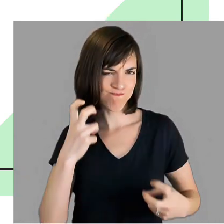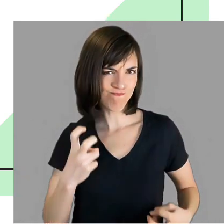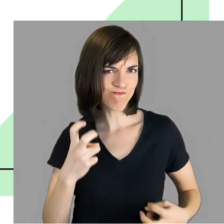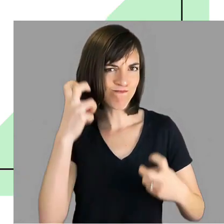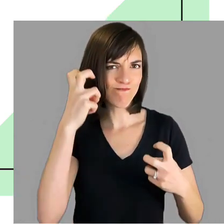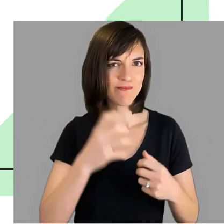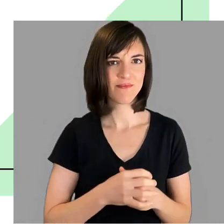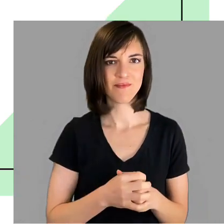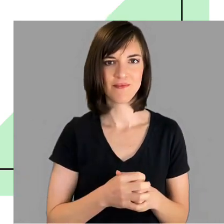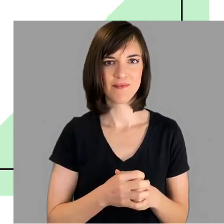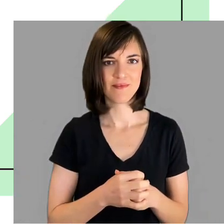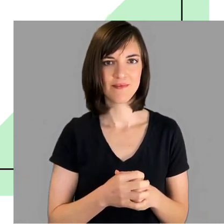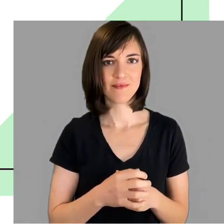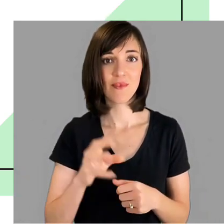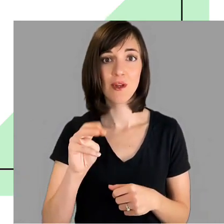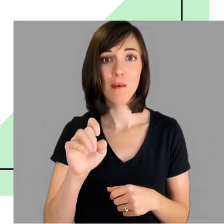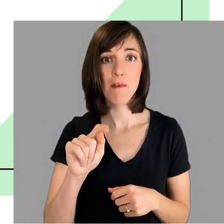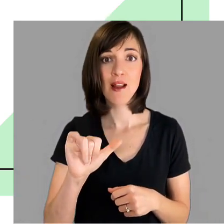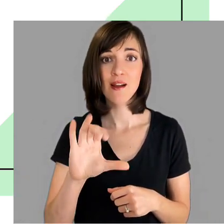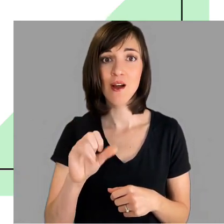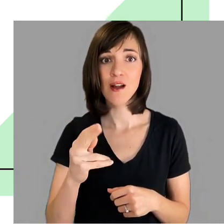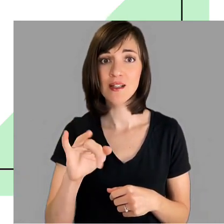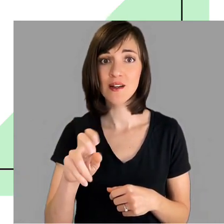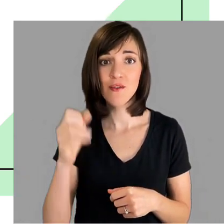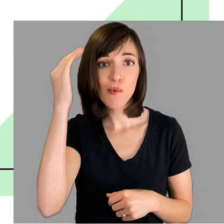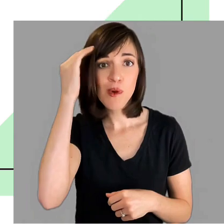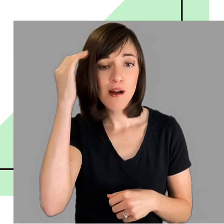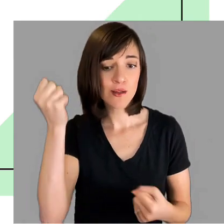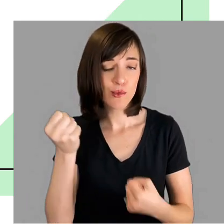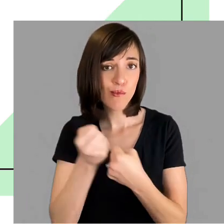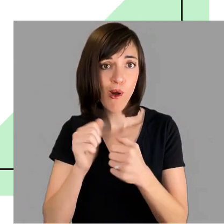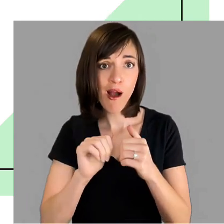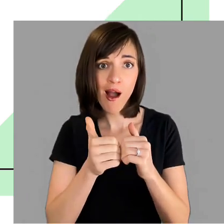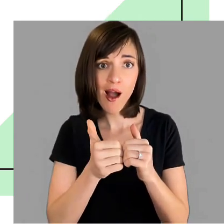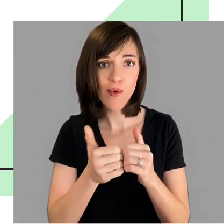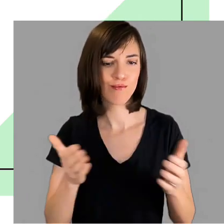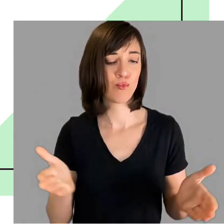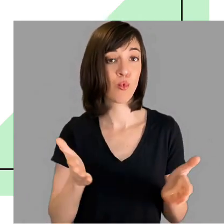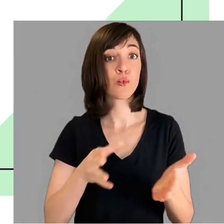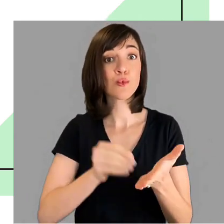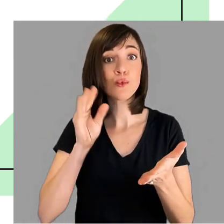Encourage Self-Reflection: Promote metacognitive awareness by encouraging students to reflect on